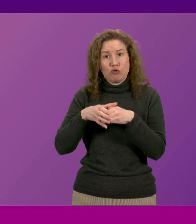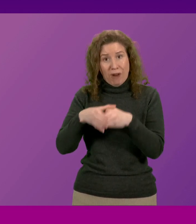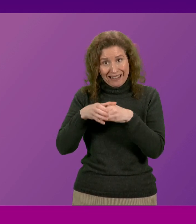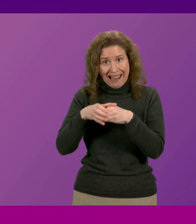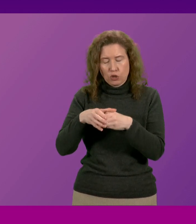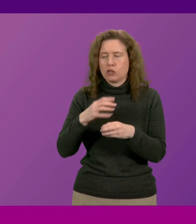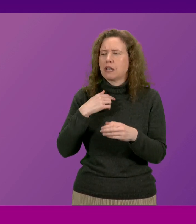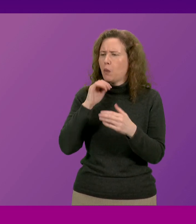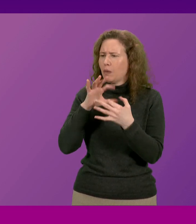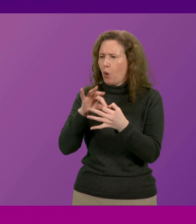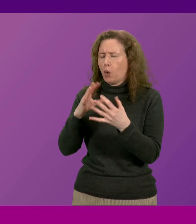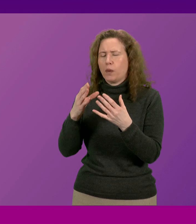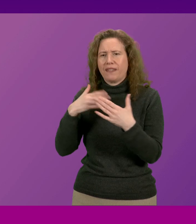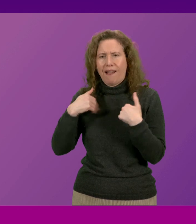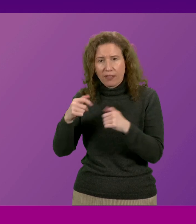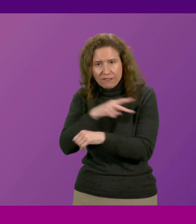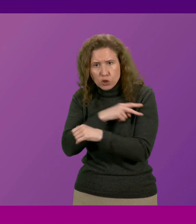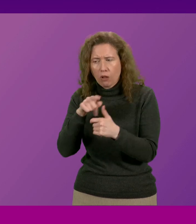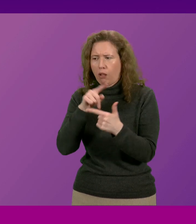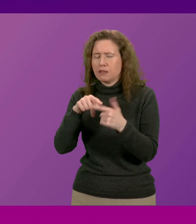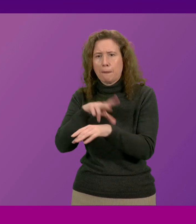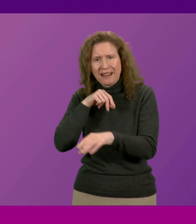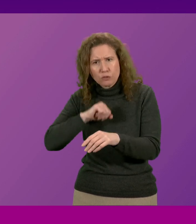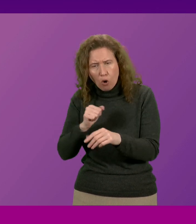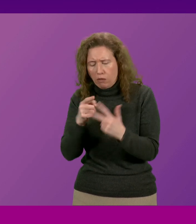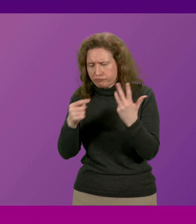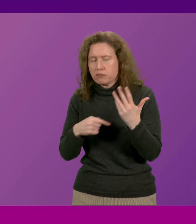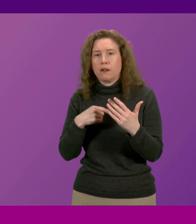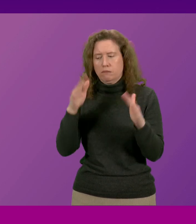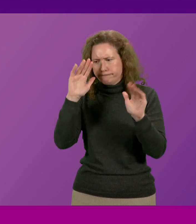with health officials and Police Scotland on the issues of non-fatal strangulation and improving